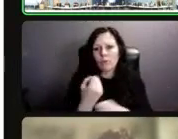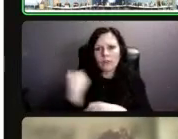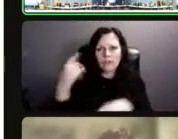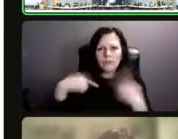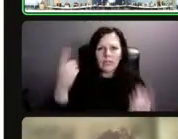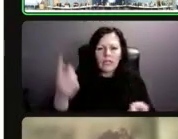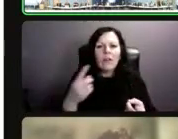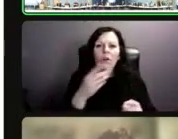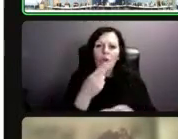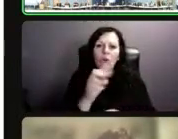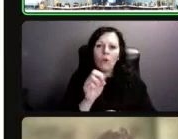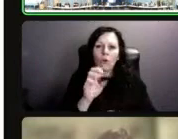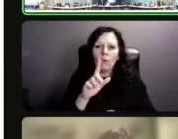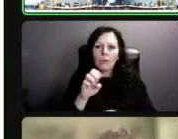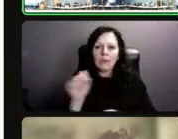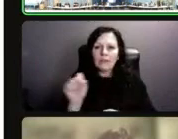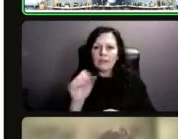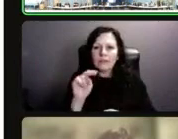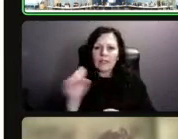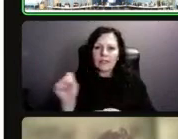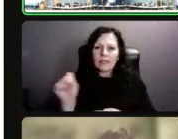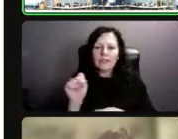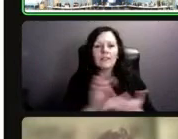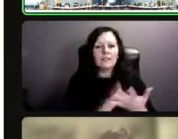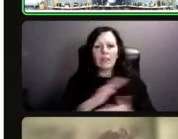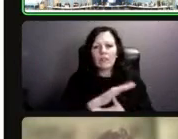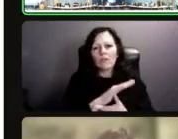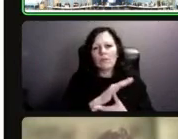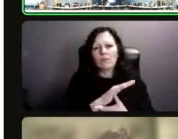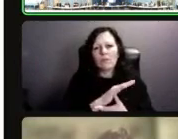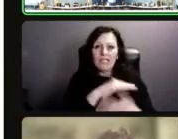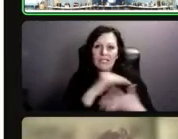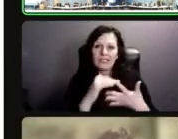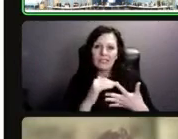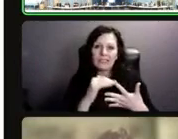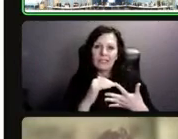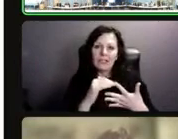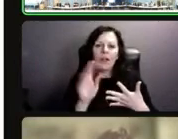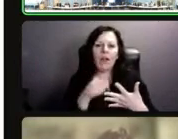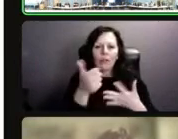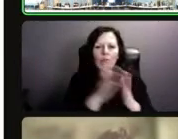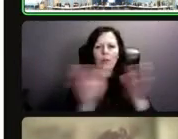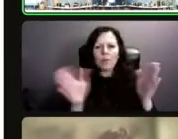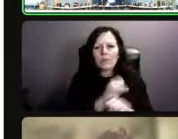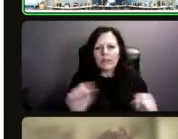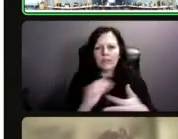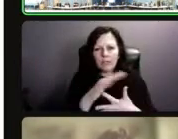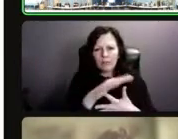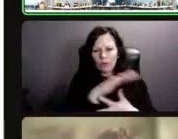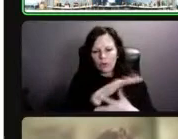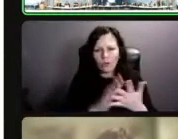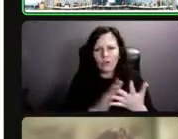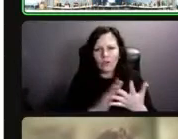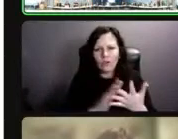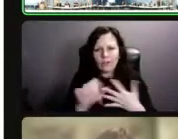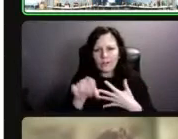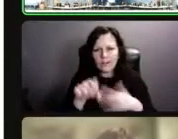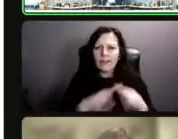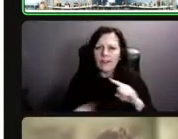SURVEY AND HAVE DONE A SURVEY FOR THE LAST YEAR FOR YEARS HOMELESSNESS ADDRESSING IT HAS